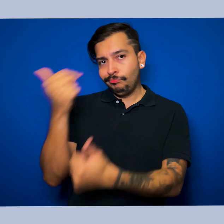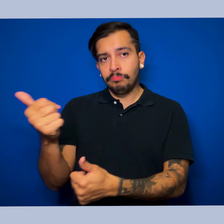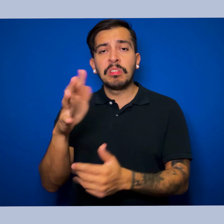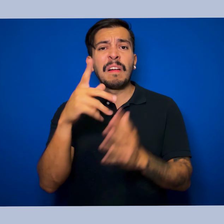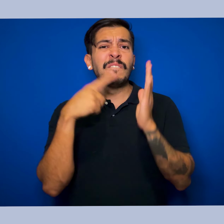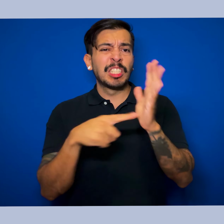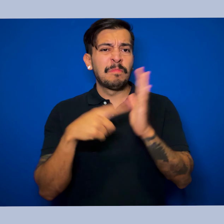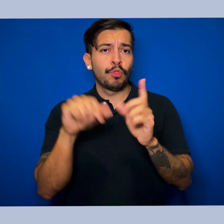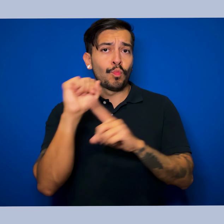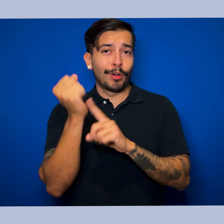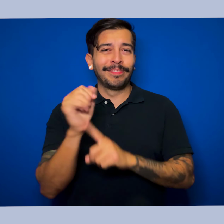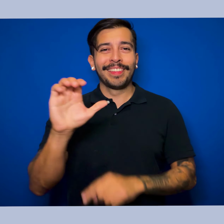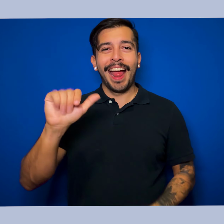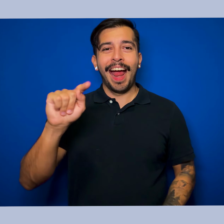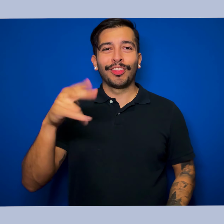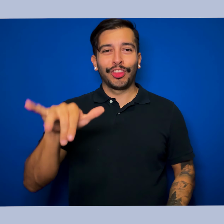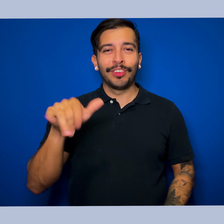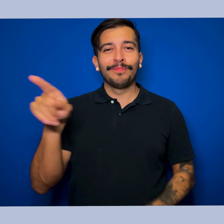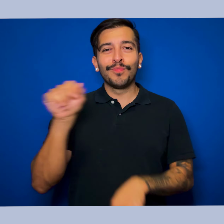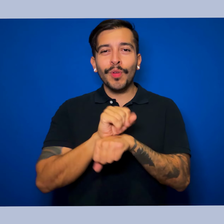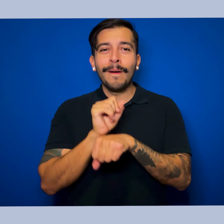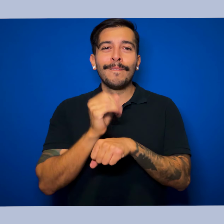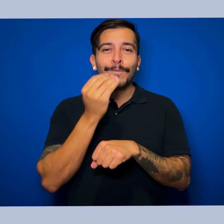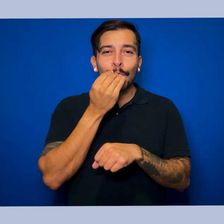Let's take a look at how Cathy, a caterer